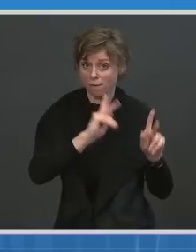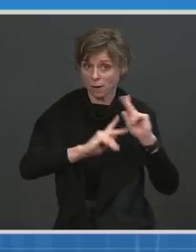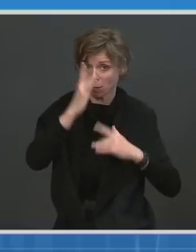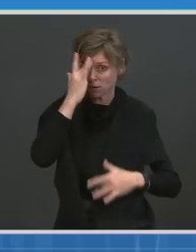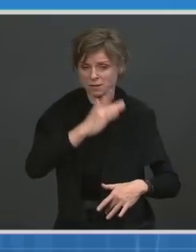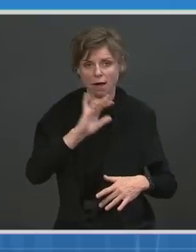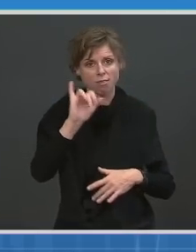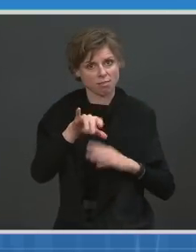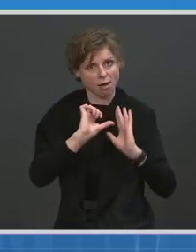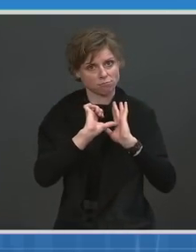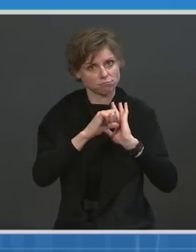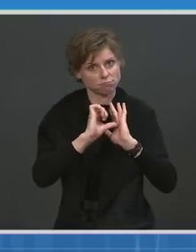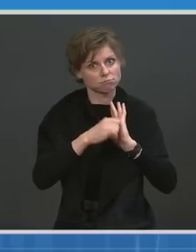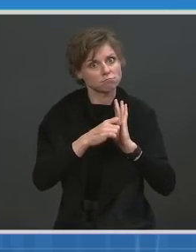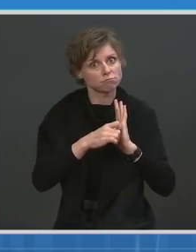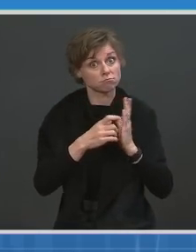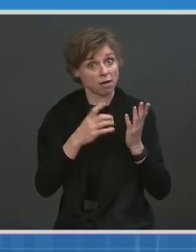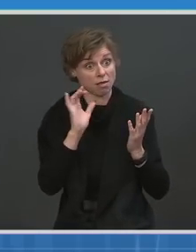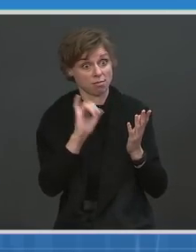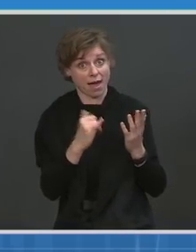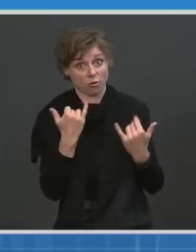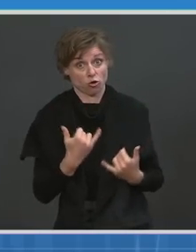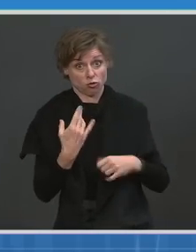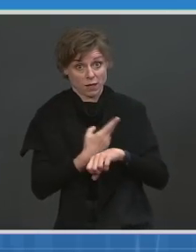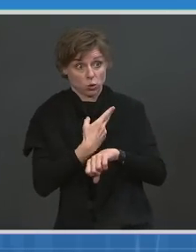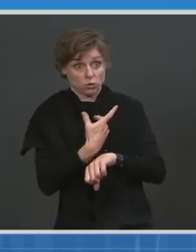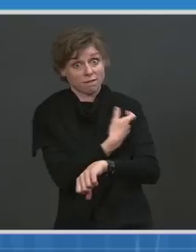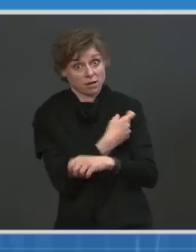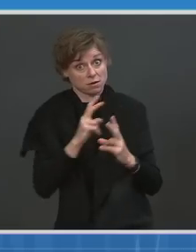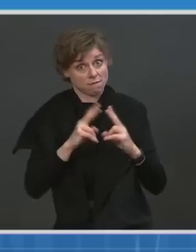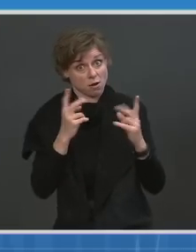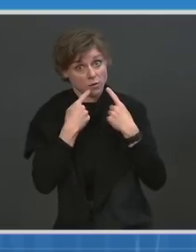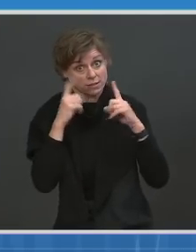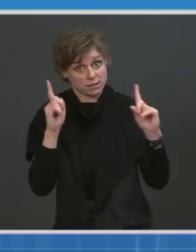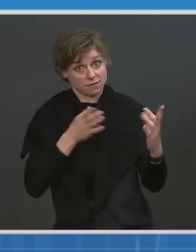of the currently utilized vaccines against 117.